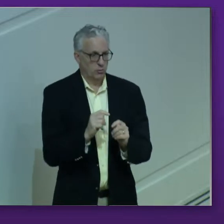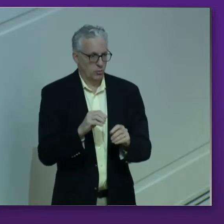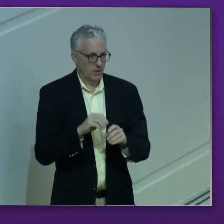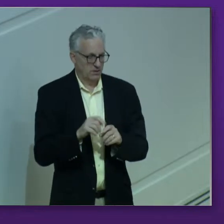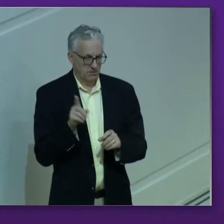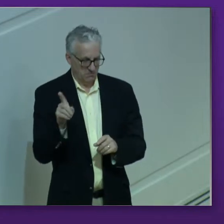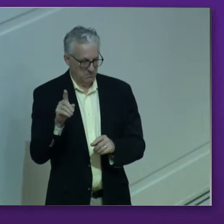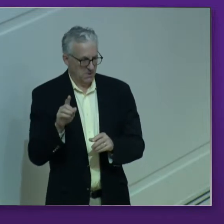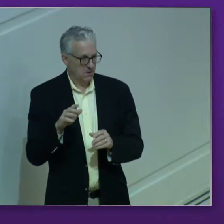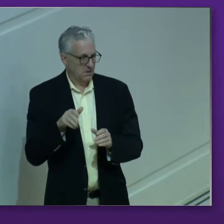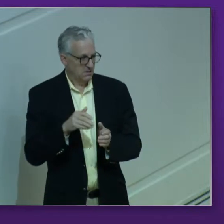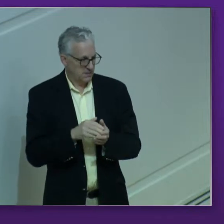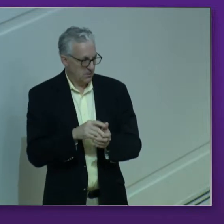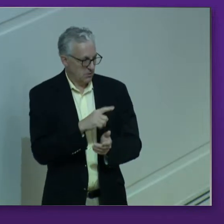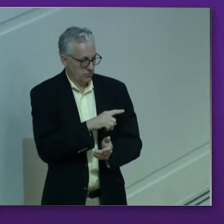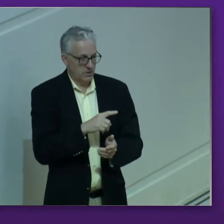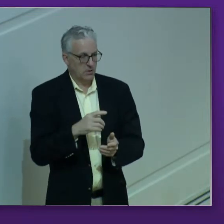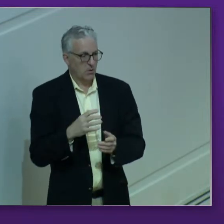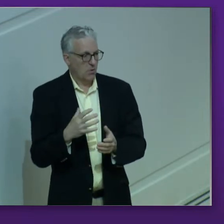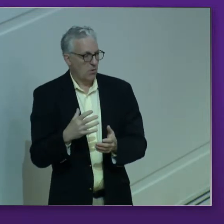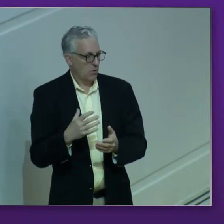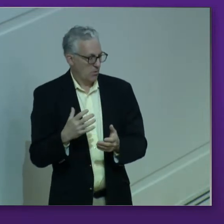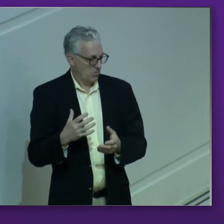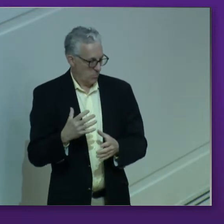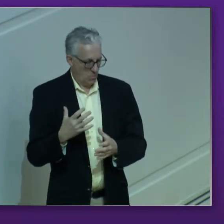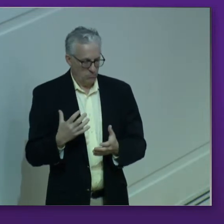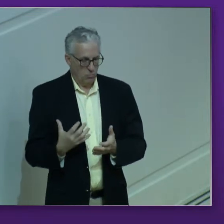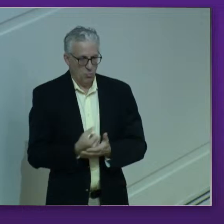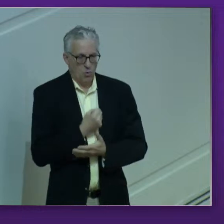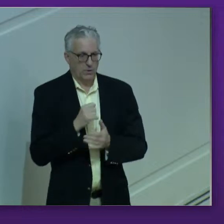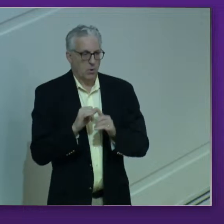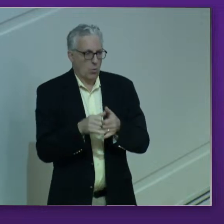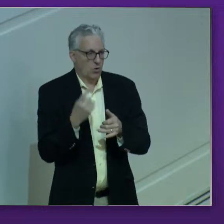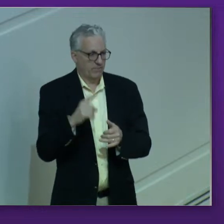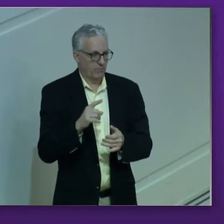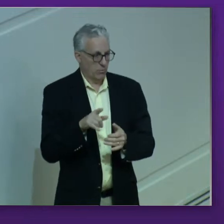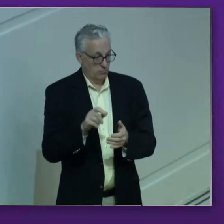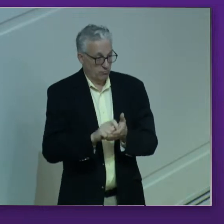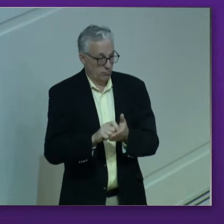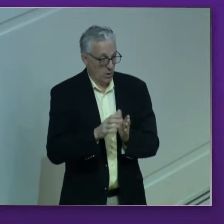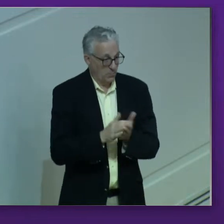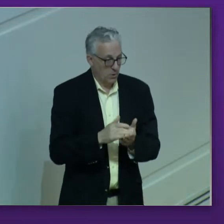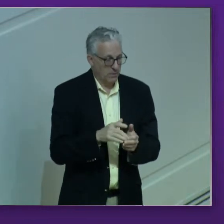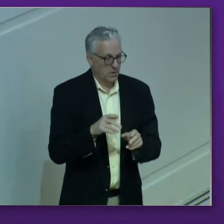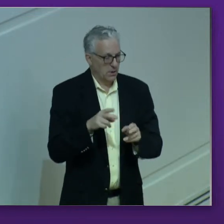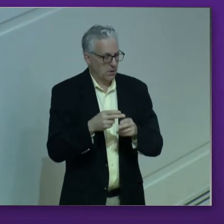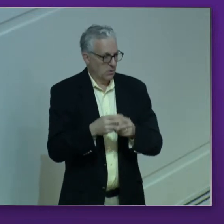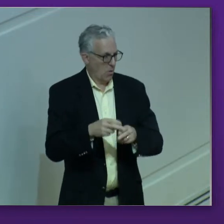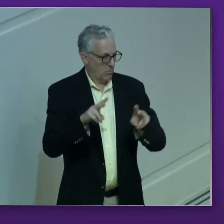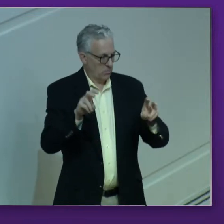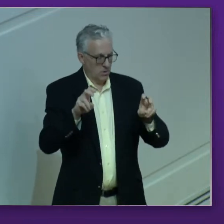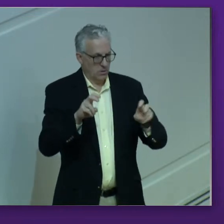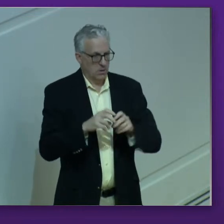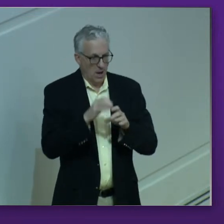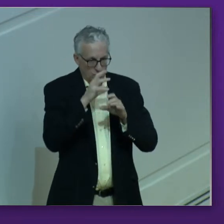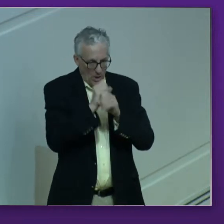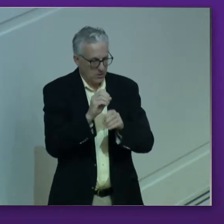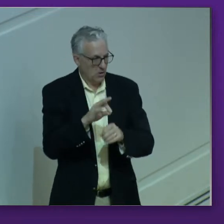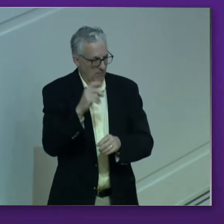FOR NON-NATIVE SPEAKERS. IN ADDITION TO TUTORING AND IN